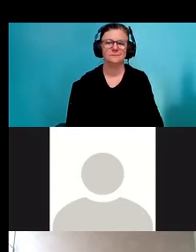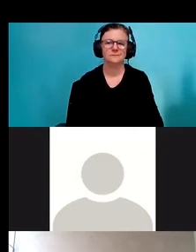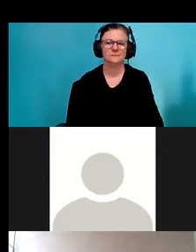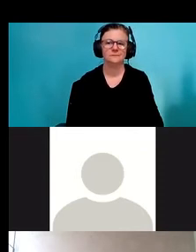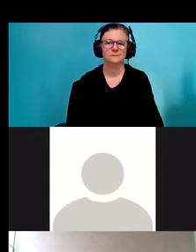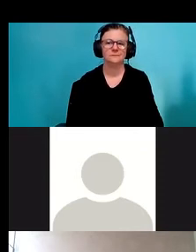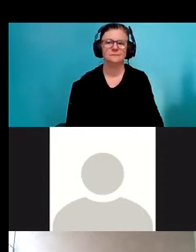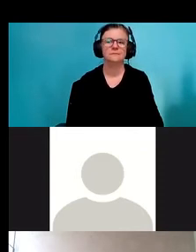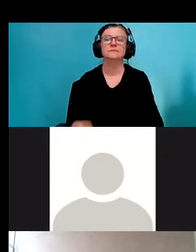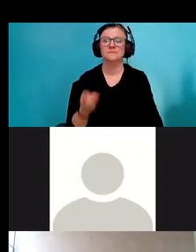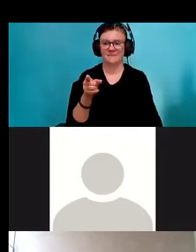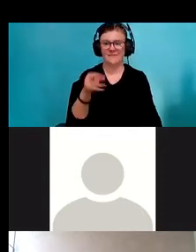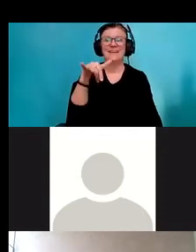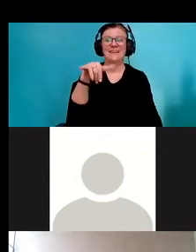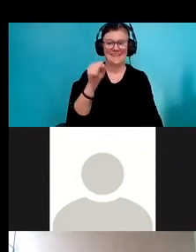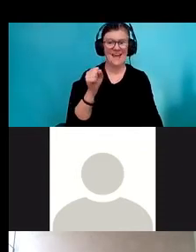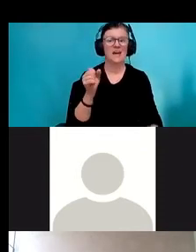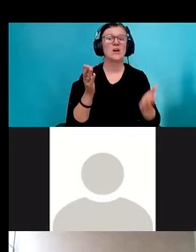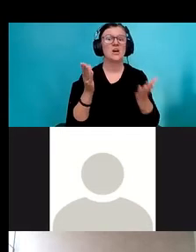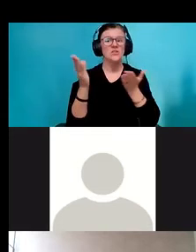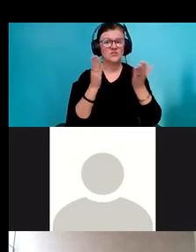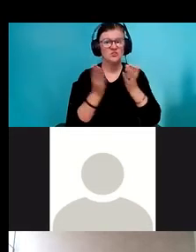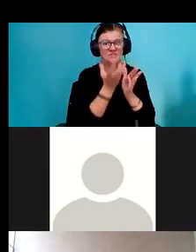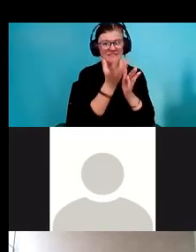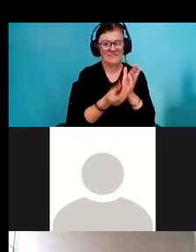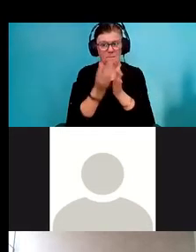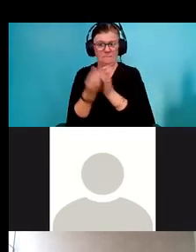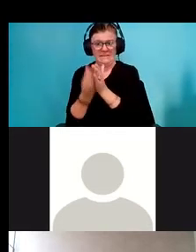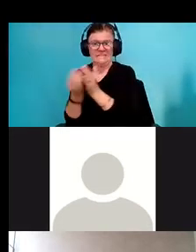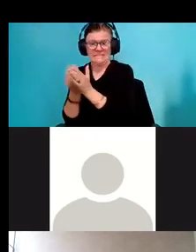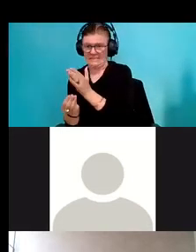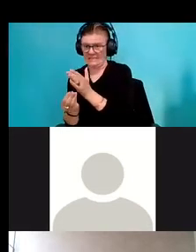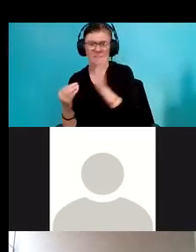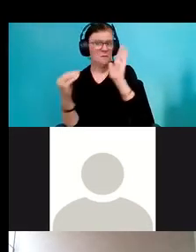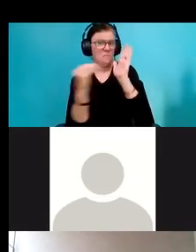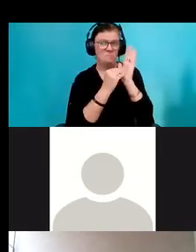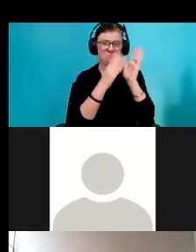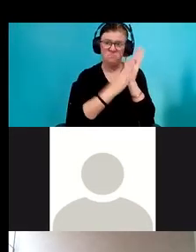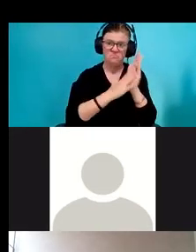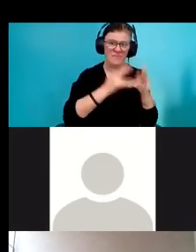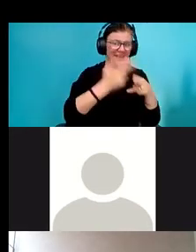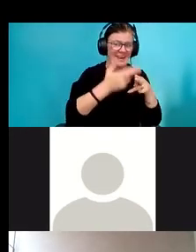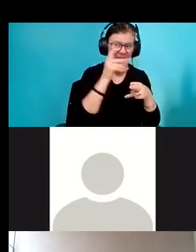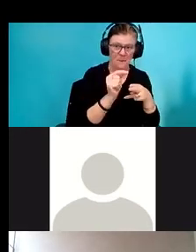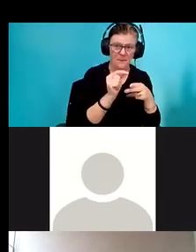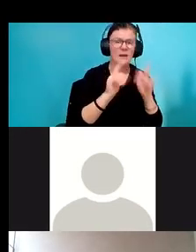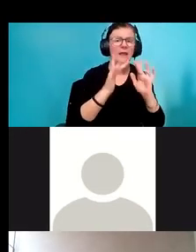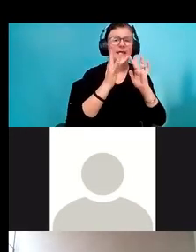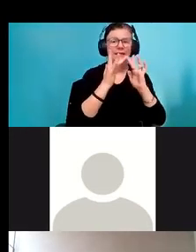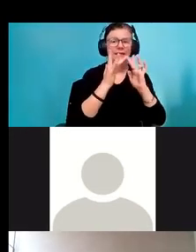The whole host of missing services are discussed as being available now. Exactly.